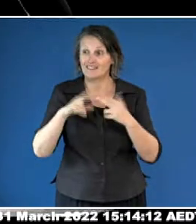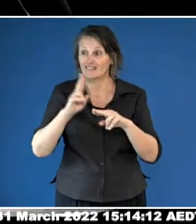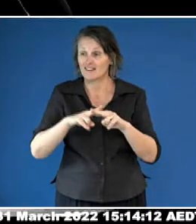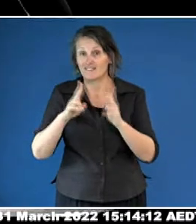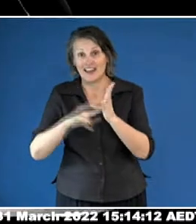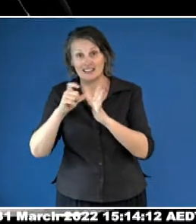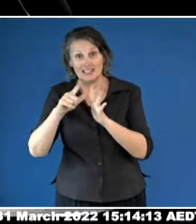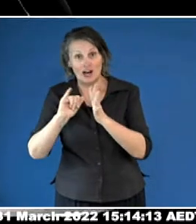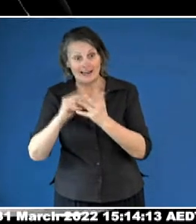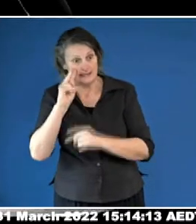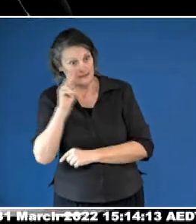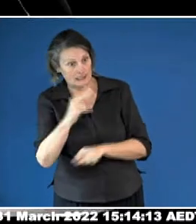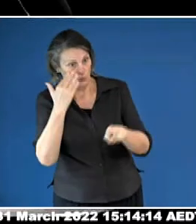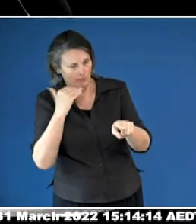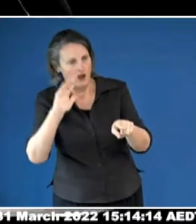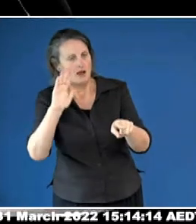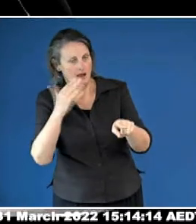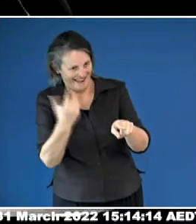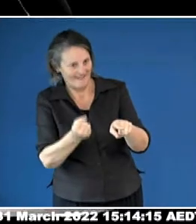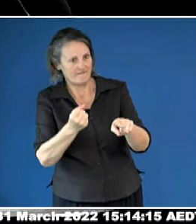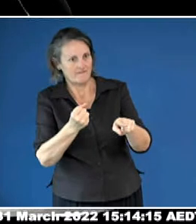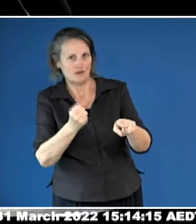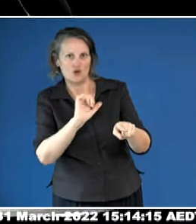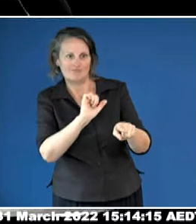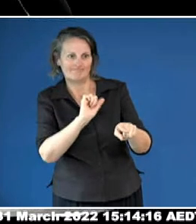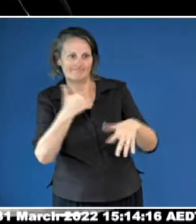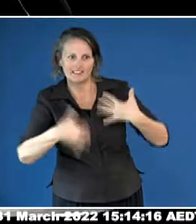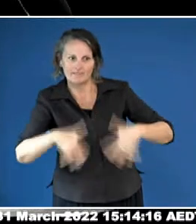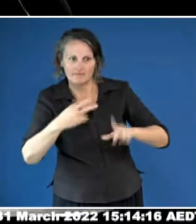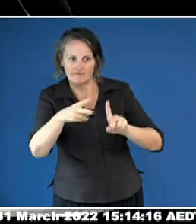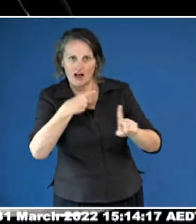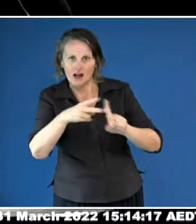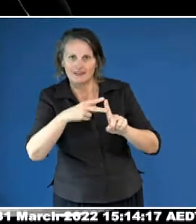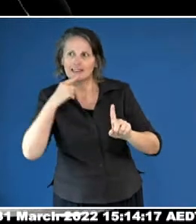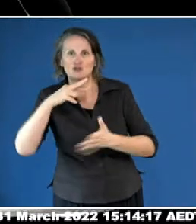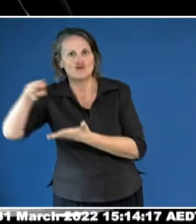scheme, particularly from NDIS service providers, is the responsibility or the NDIS,